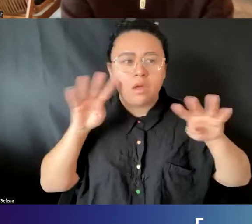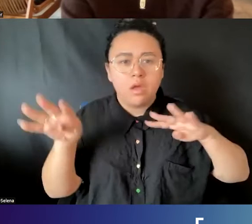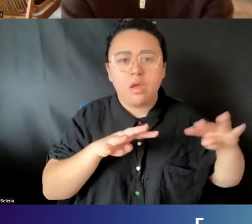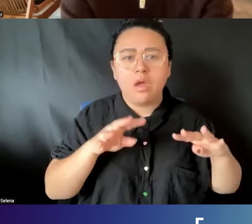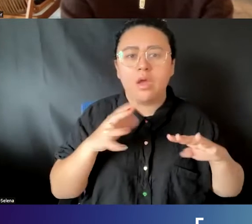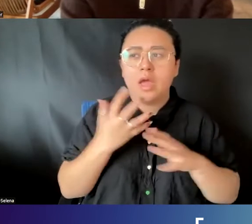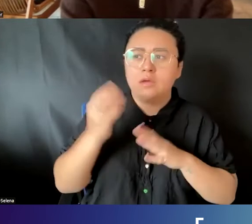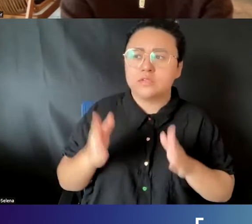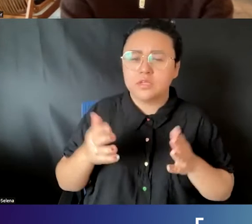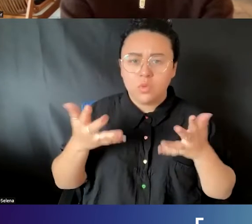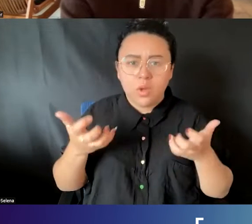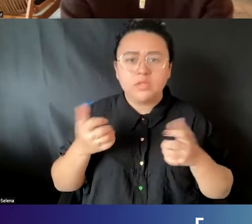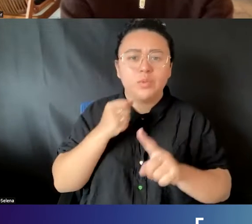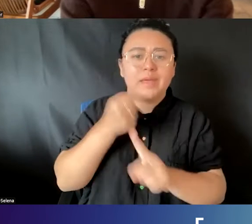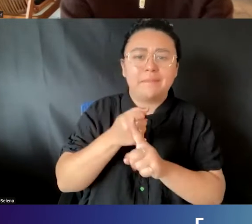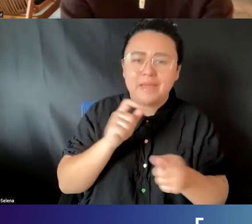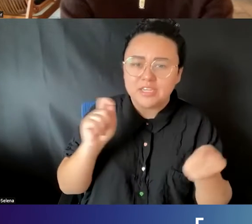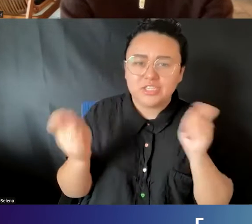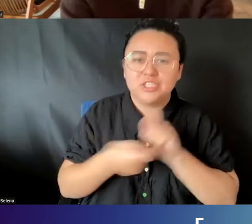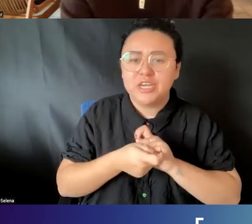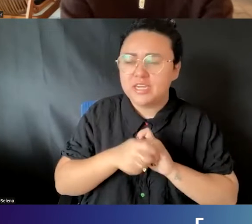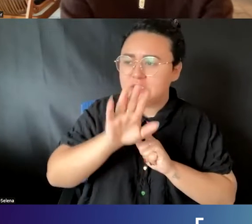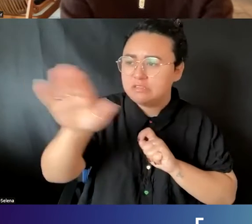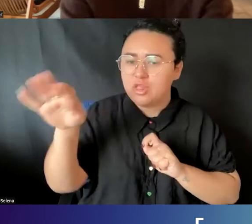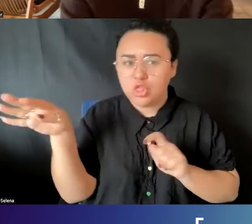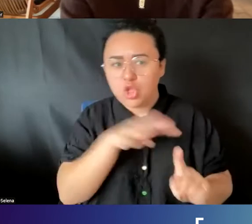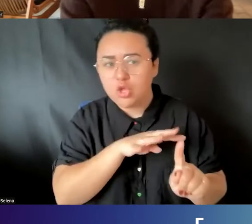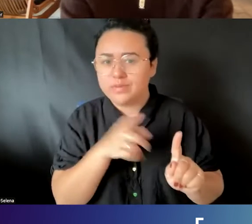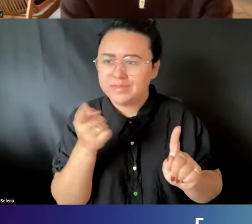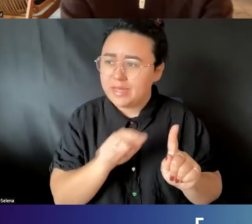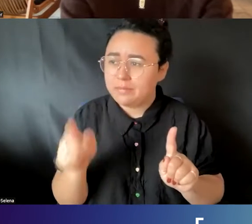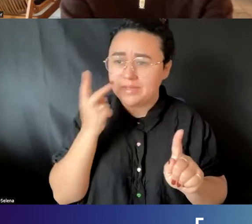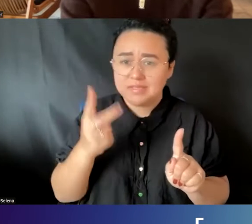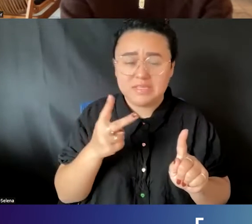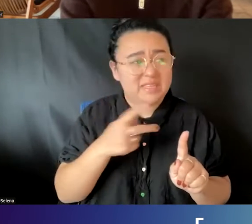I guess, as they challenge, you know, powerful systemic forces.